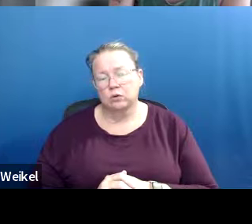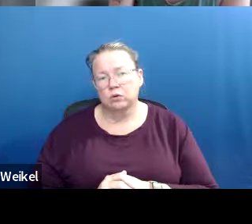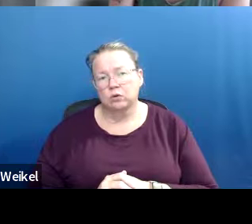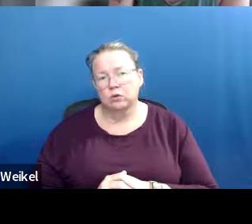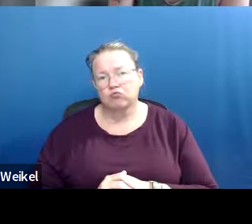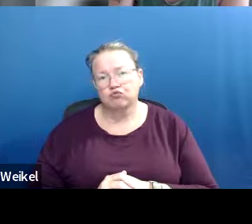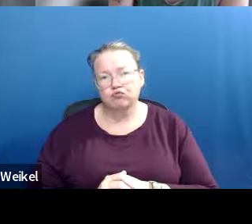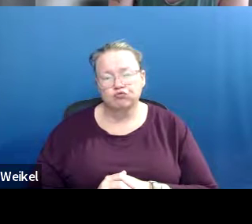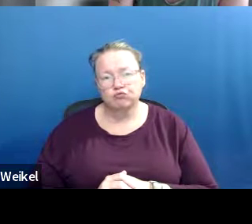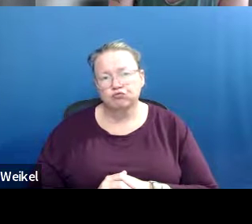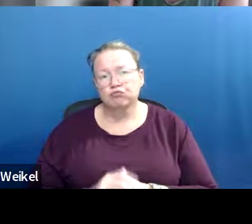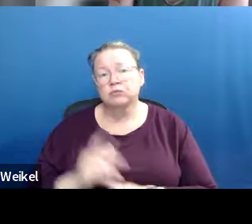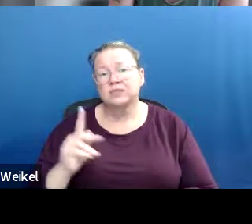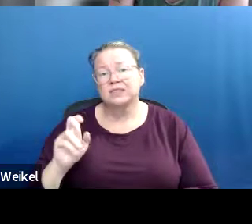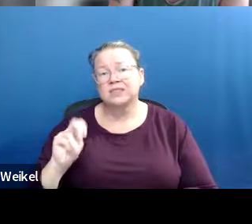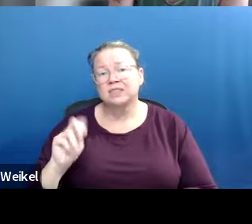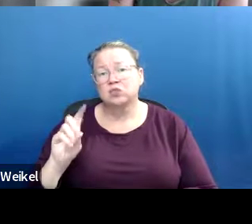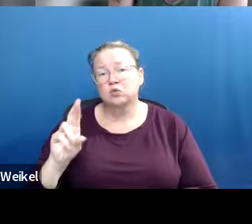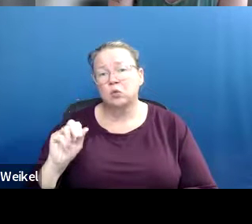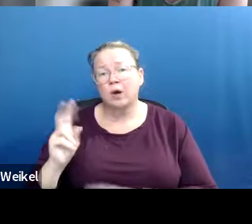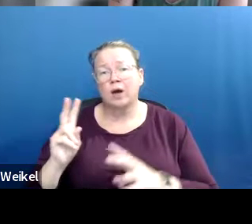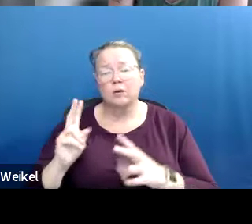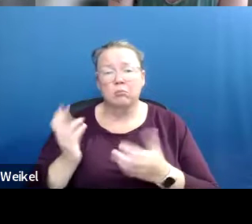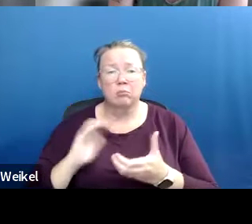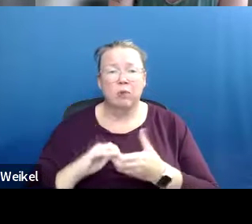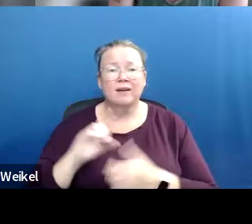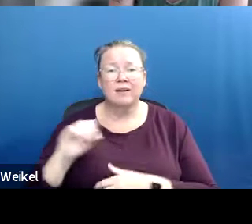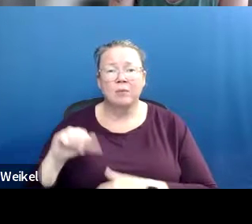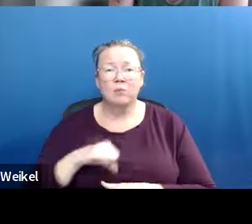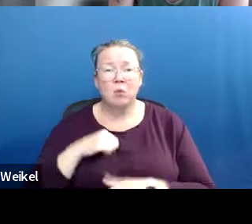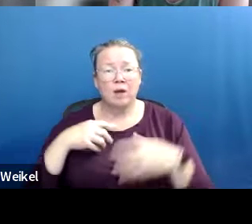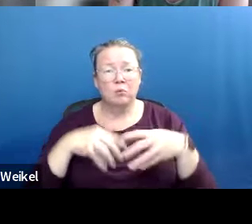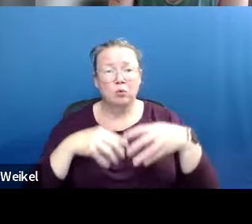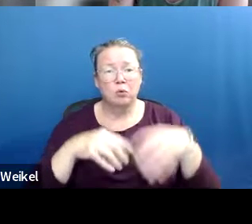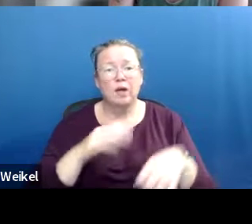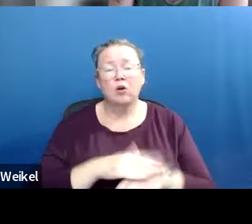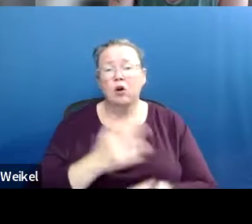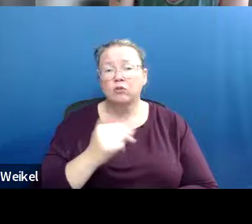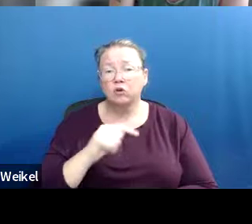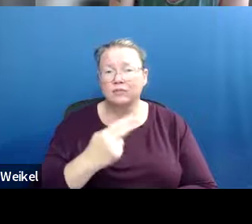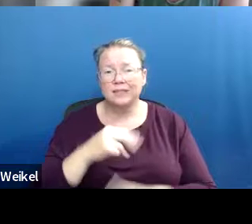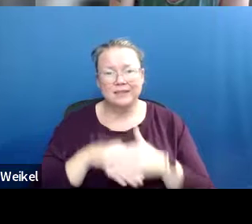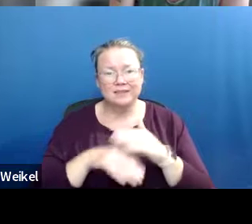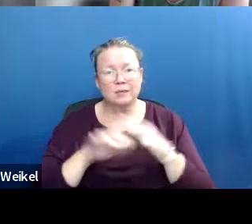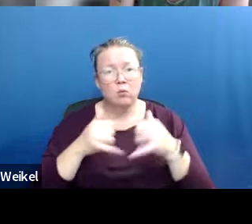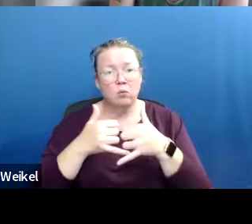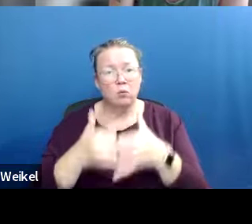Harm (He/Him): Kendra is partnering with the disability, pride, parade on the 13, th and accessibility awards on the 27th